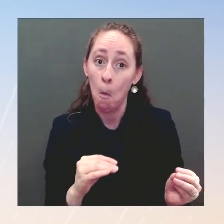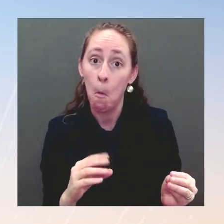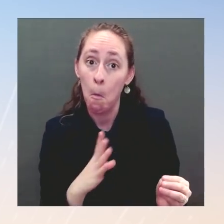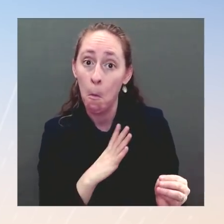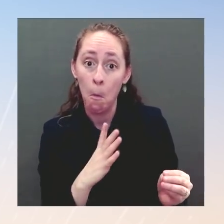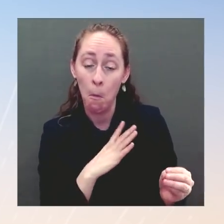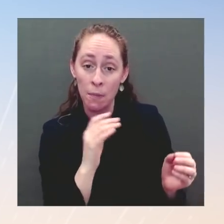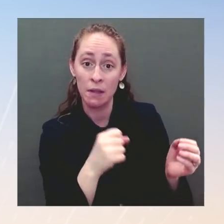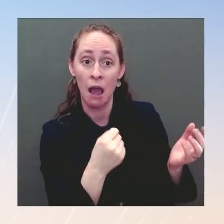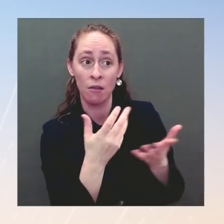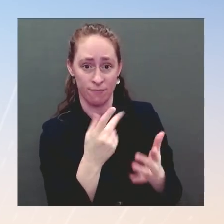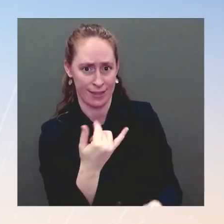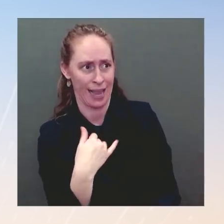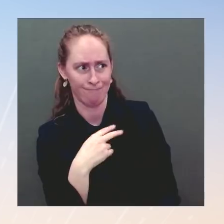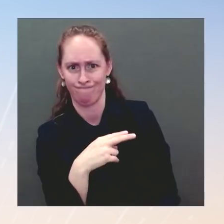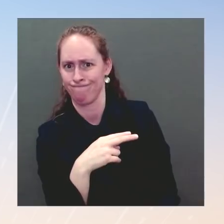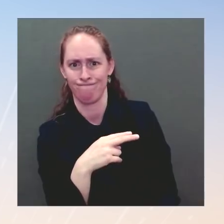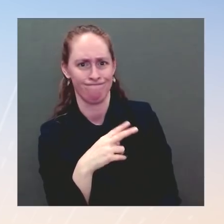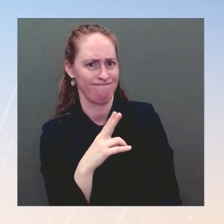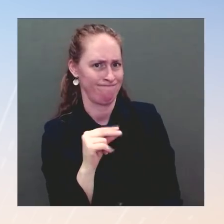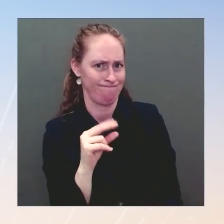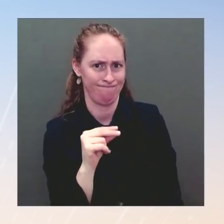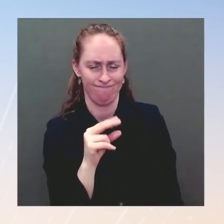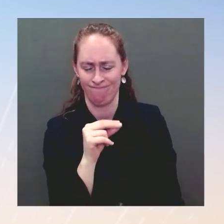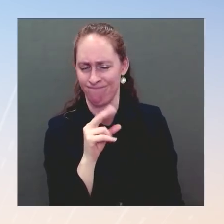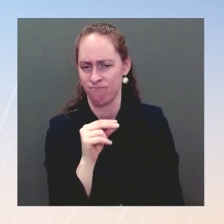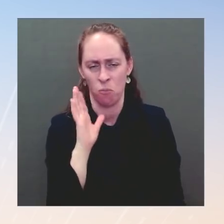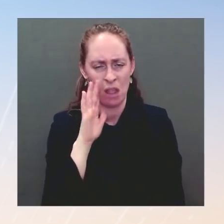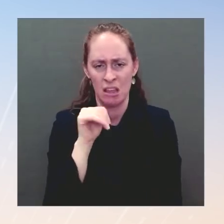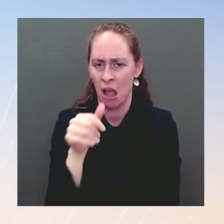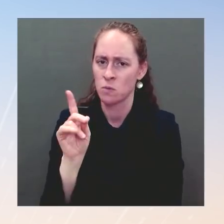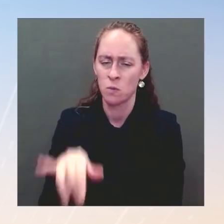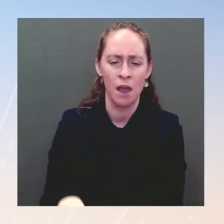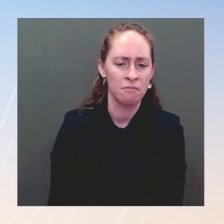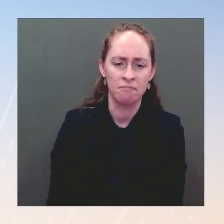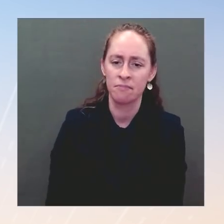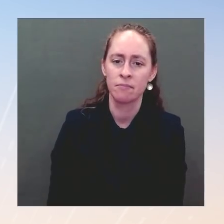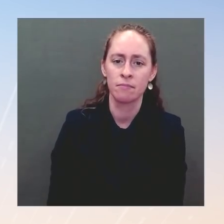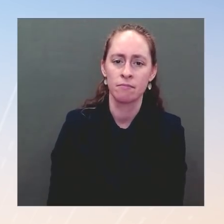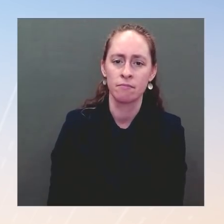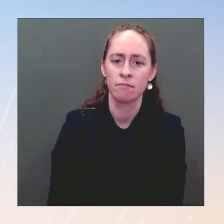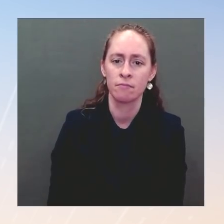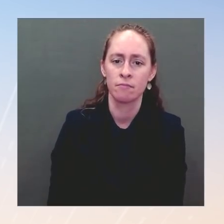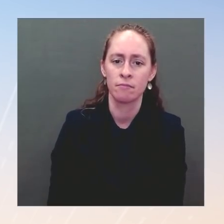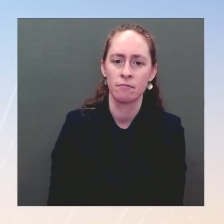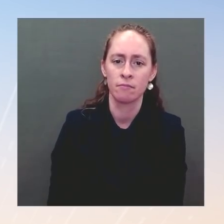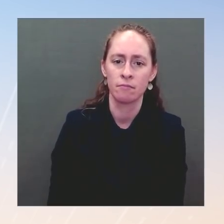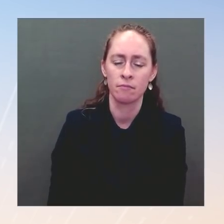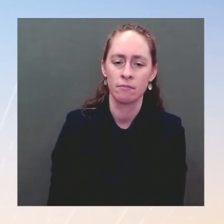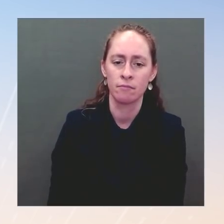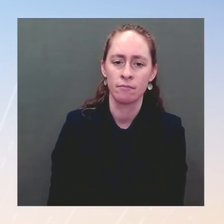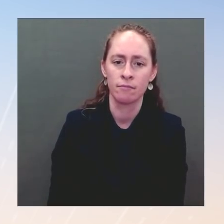Go ahead. The Press: Hi, I have a question on Mexico but, first, on Ukraine -- Ms. Psaki: Sure. The Press: On the sanctions on Nord Stream AG,